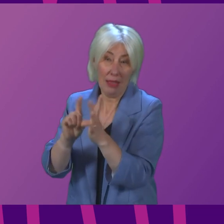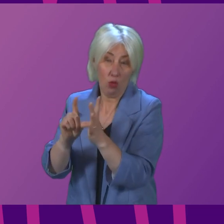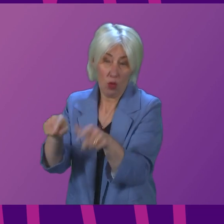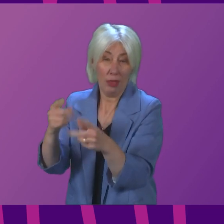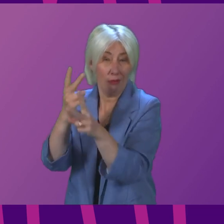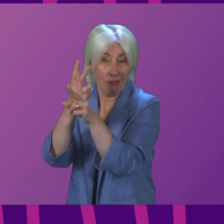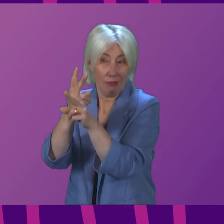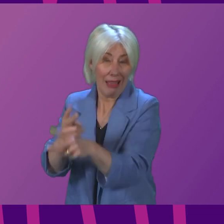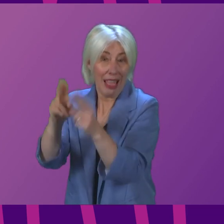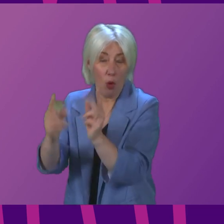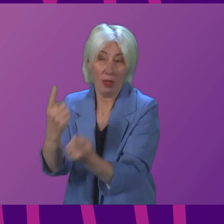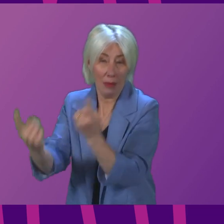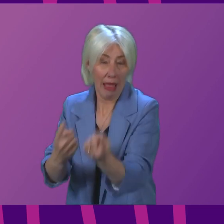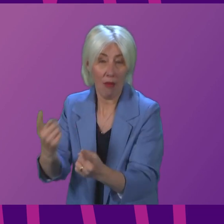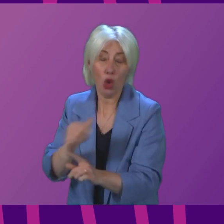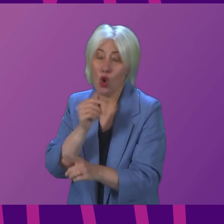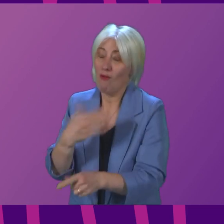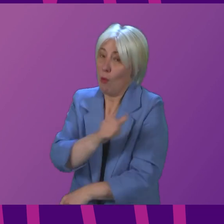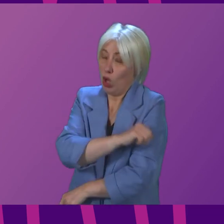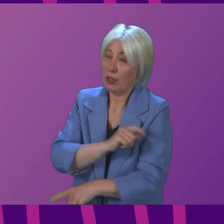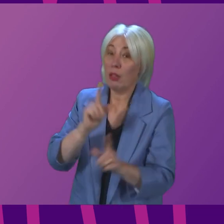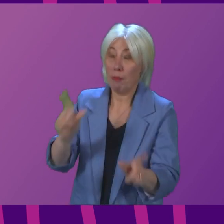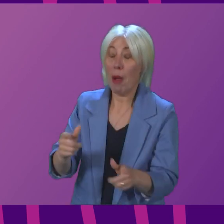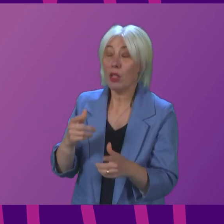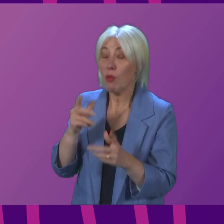That is the analysis that has been done so far, but it is right that we have full analysis